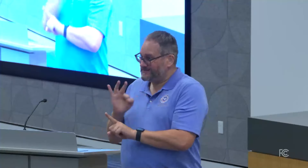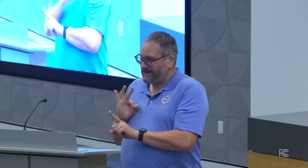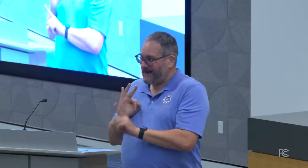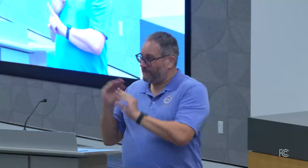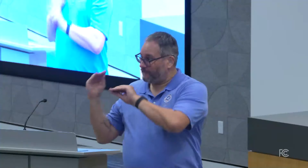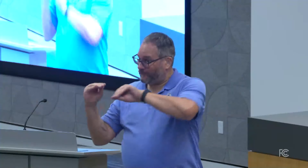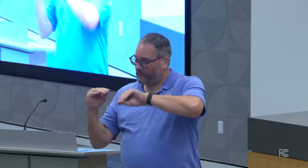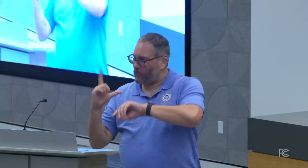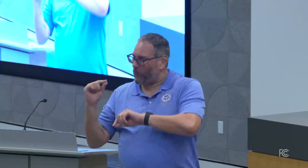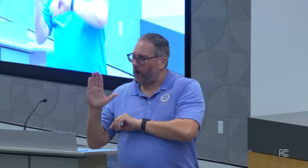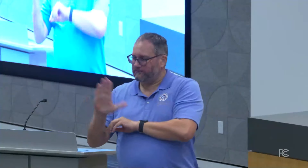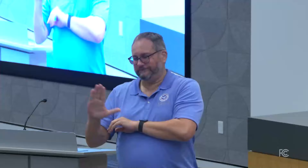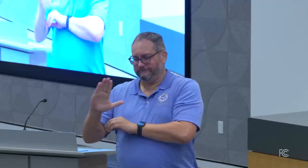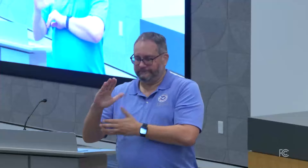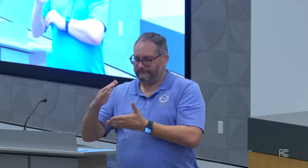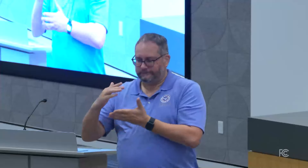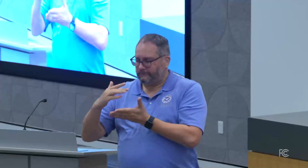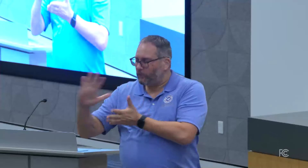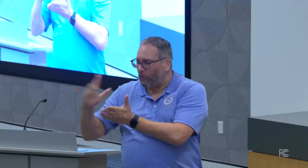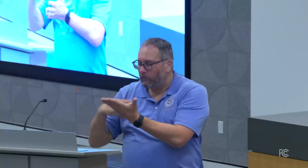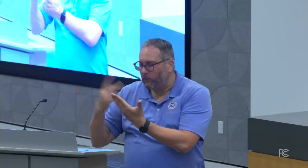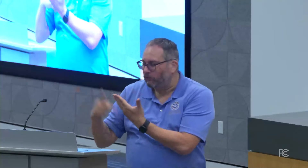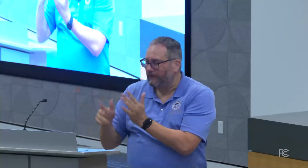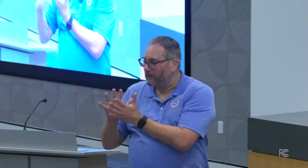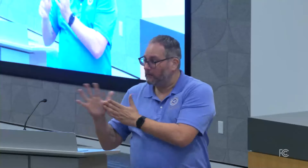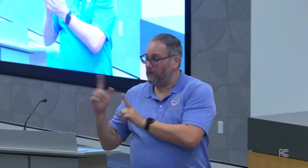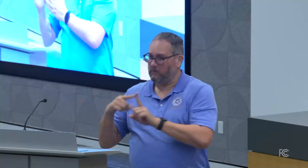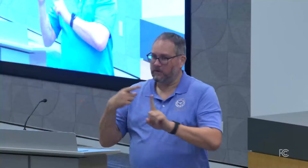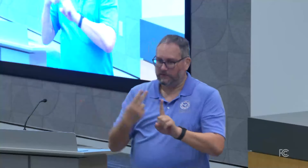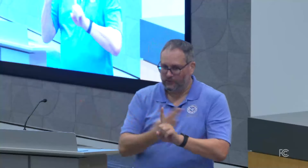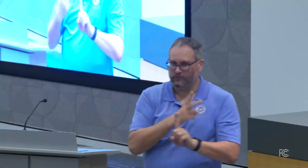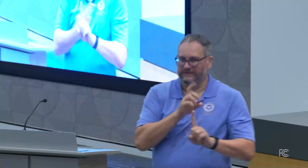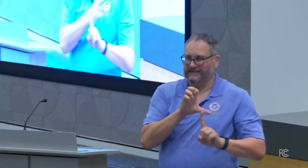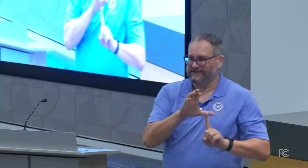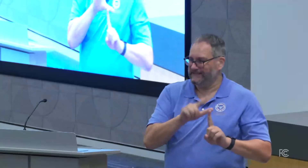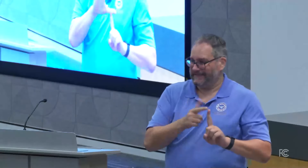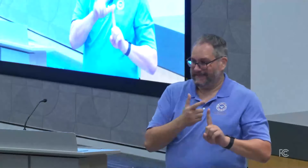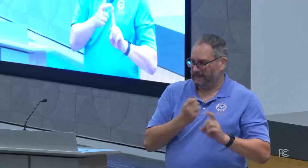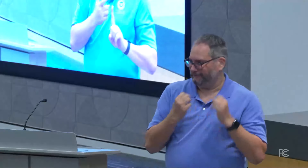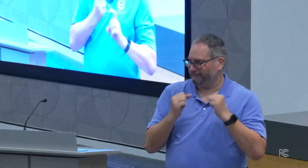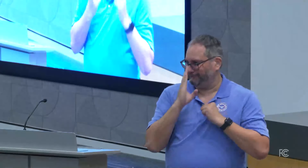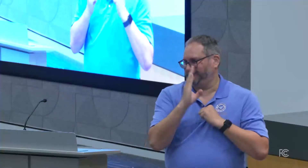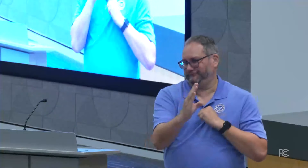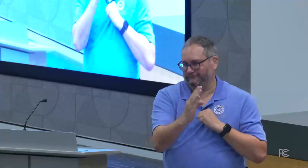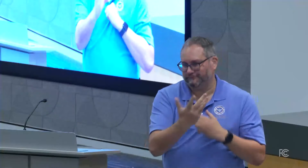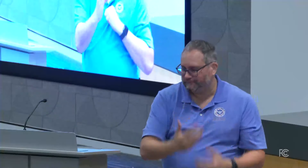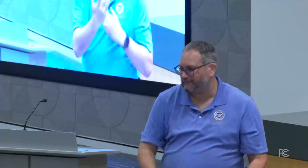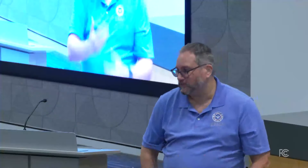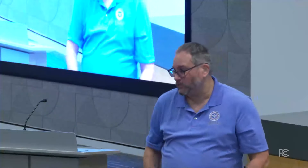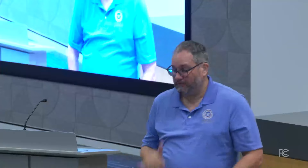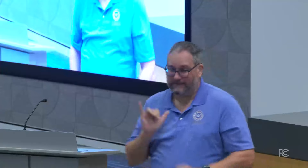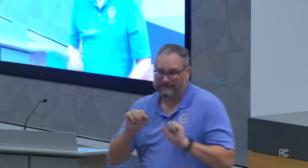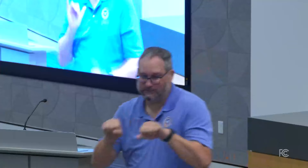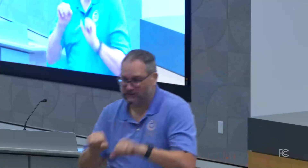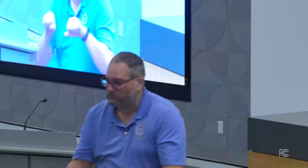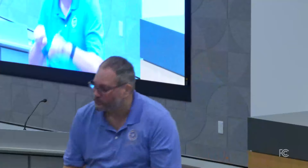SO THAT'S ONE WAY THAT GOVERNMENT AGENCIES CAN DO IT. YOU CAN HIRE DEAF EMPLOYEES BUT USE EXISTING STAFF MEMBERS THAT YOU HAVE TO DO THE TRAINING OR WHATEVER